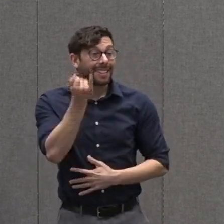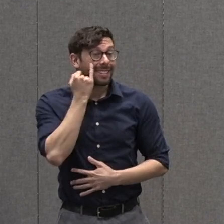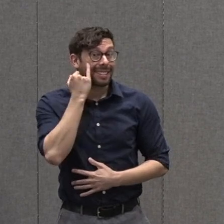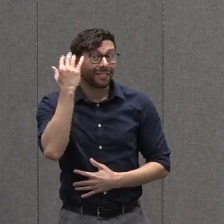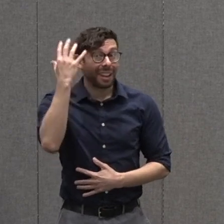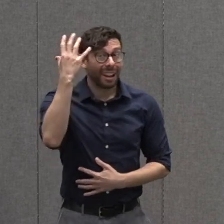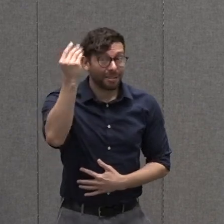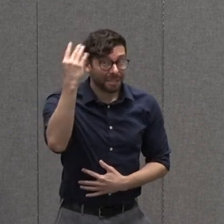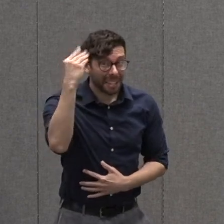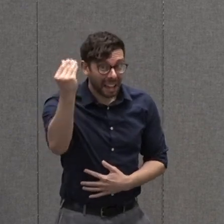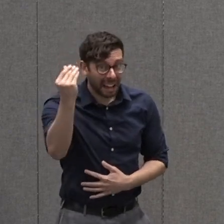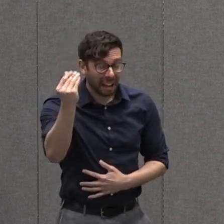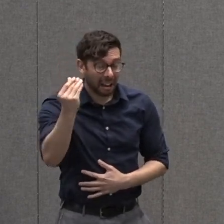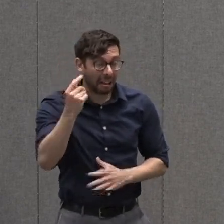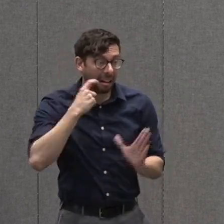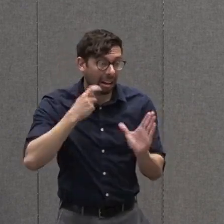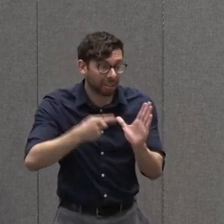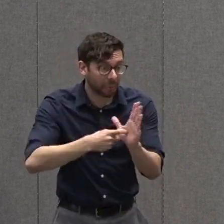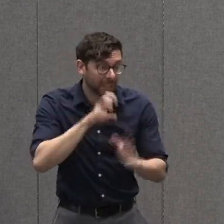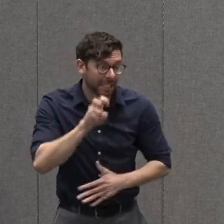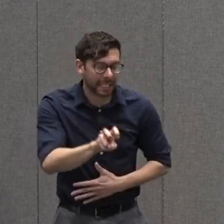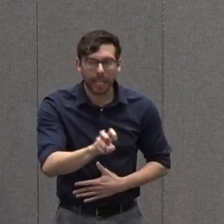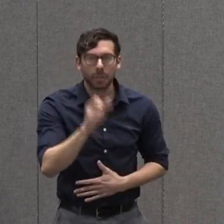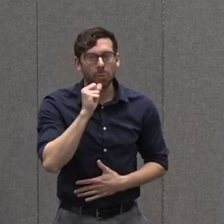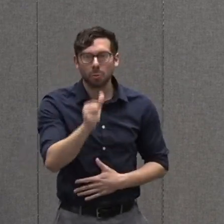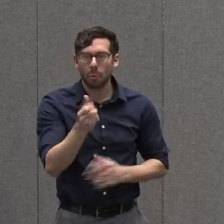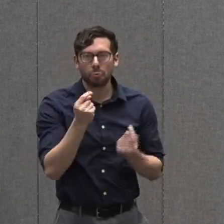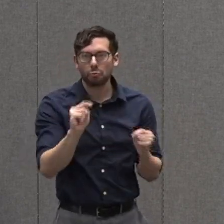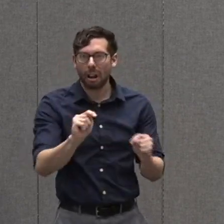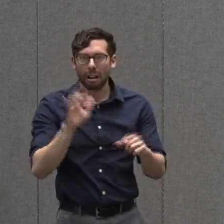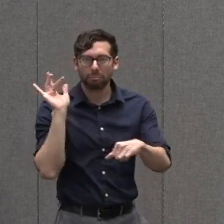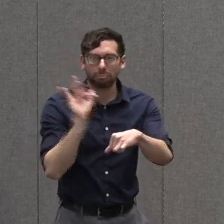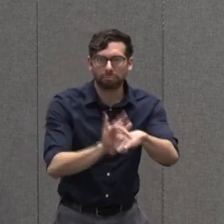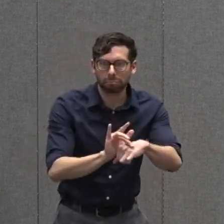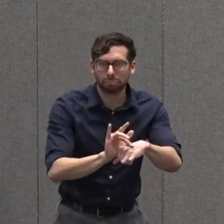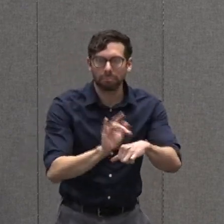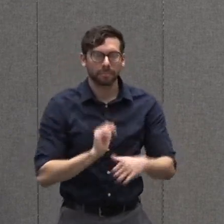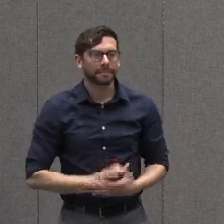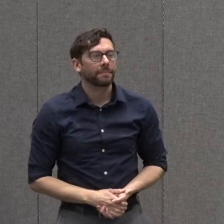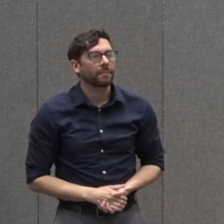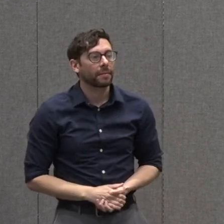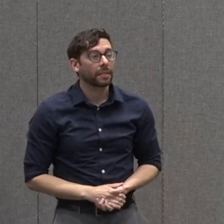So, be sure that you're careful about that. Now, while you're getting out little rattlesnake out,